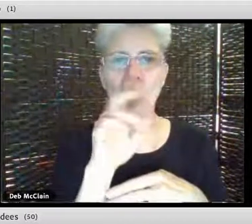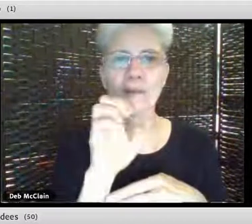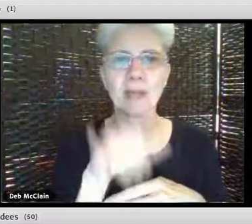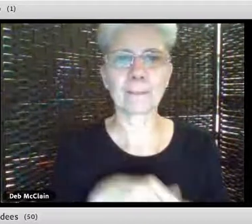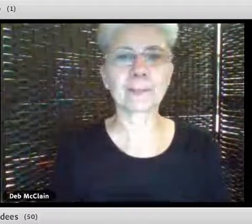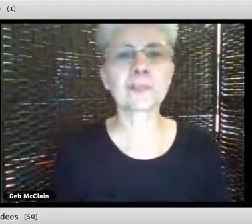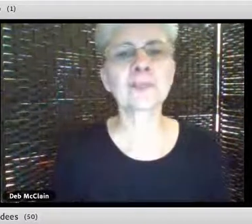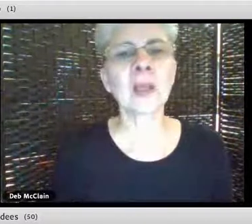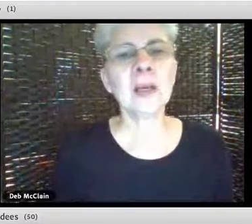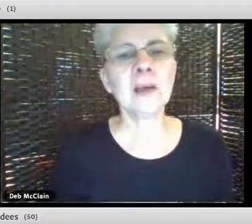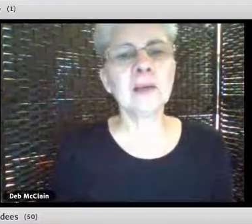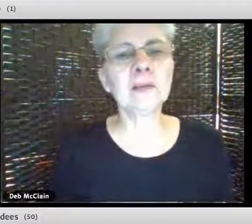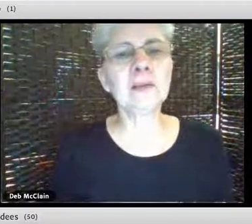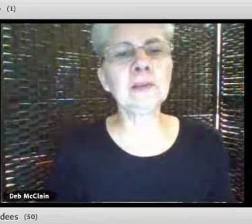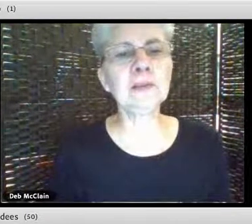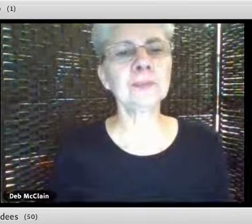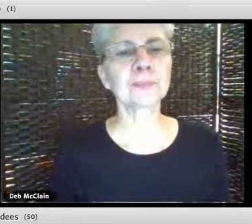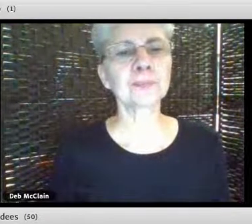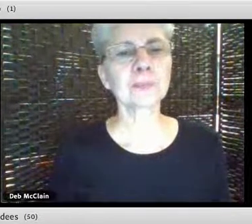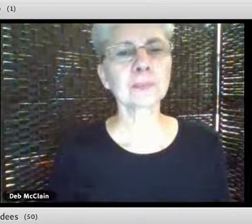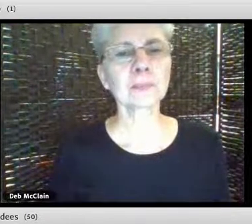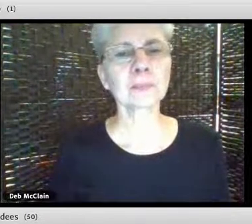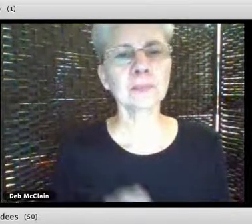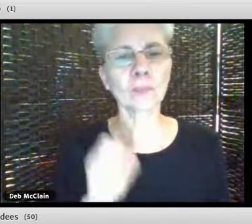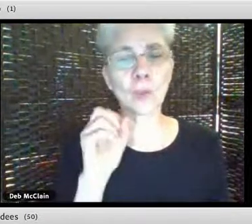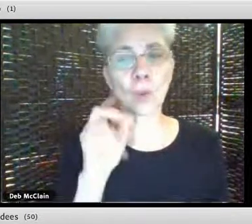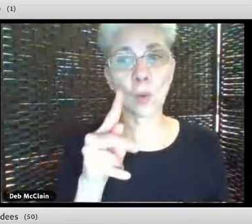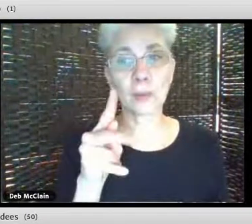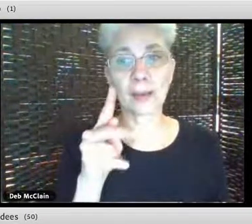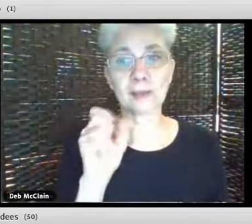Okay. So one other thing. I think that's about it with Google Drive.